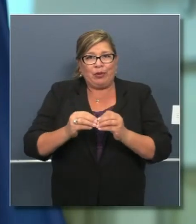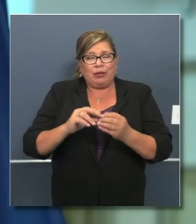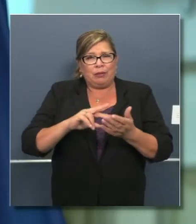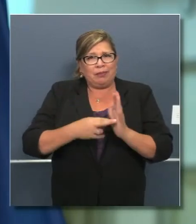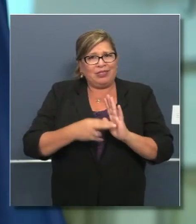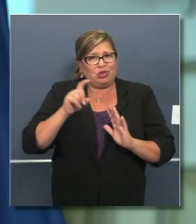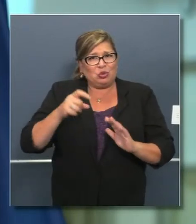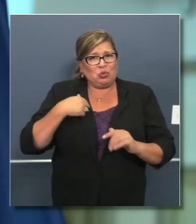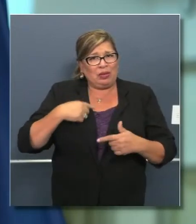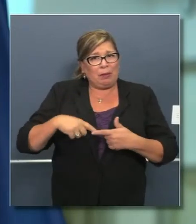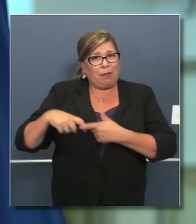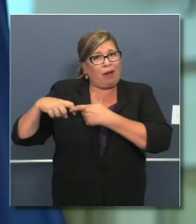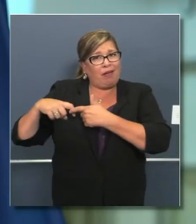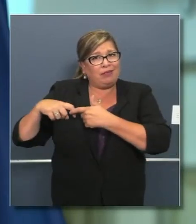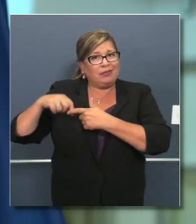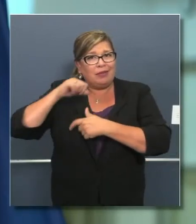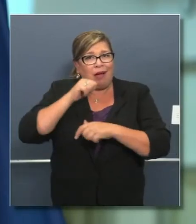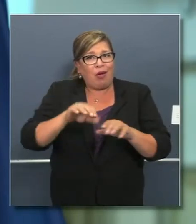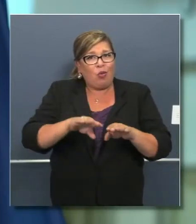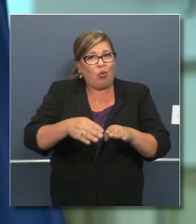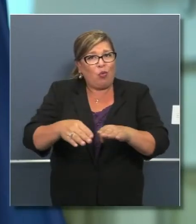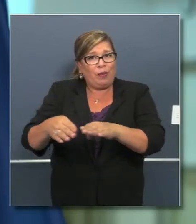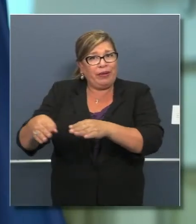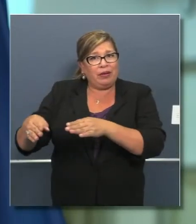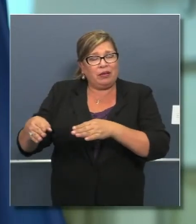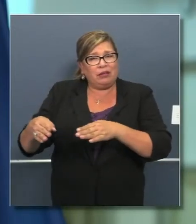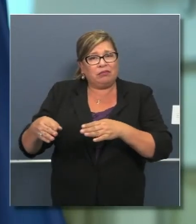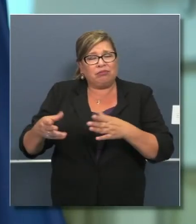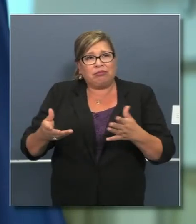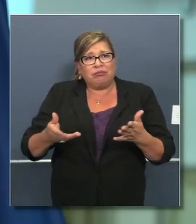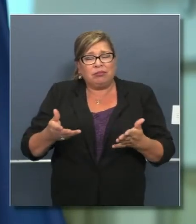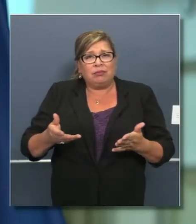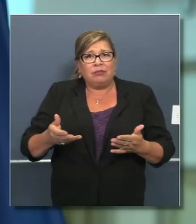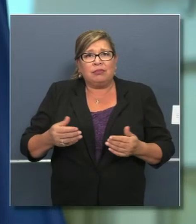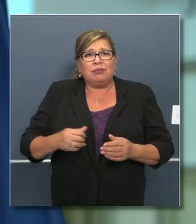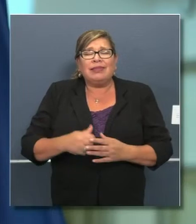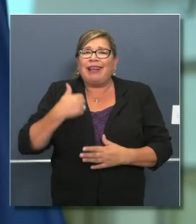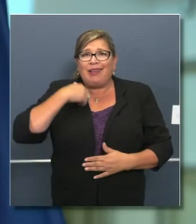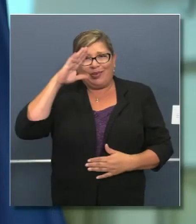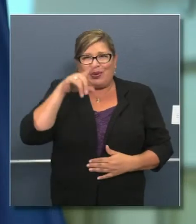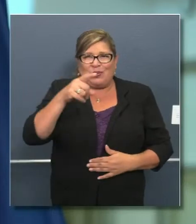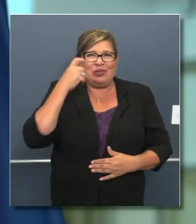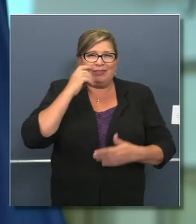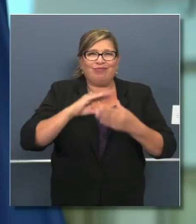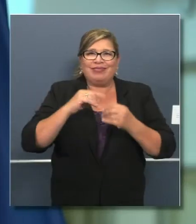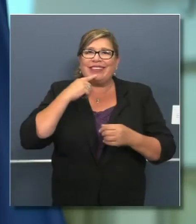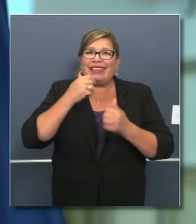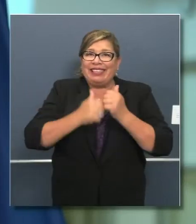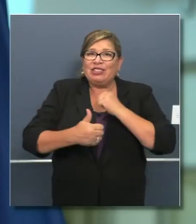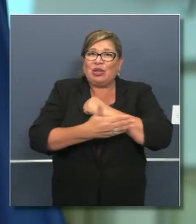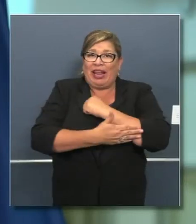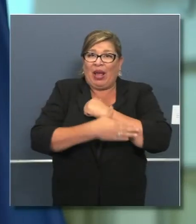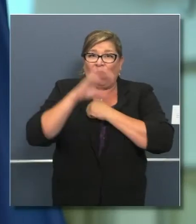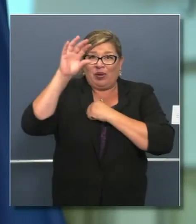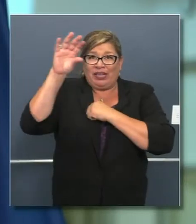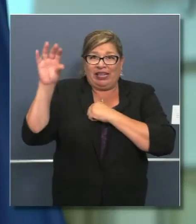given I understand your model that localism is determinative but she did issue that statewide